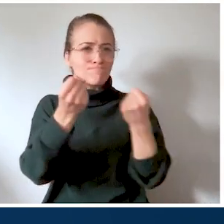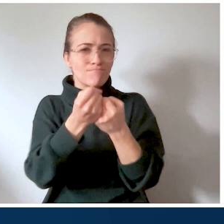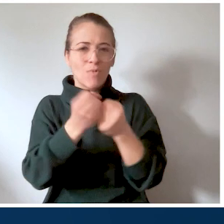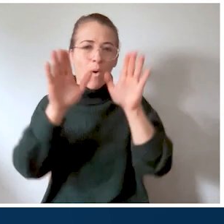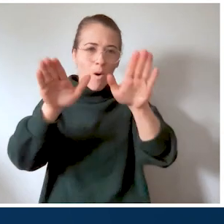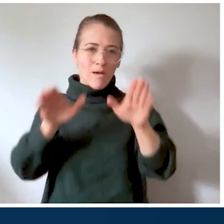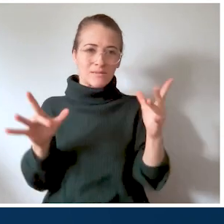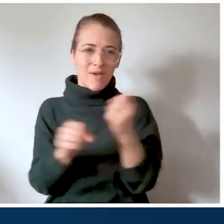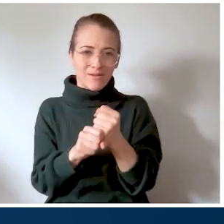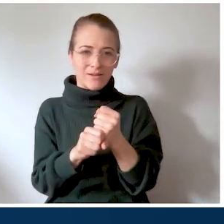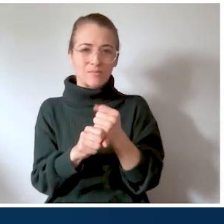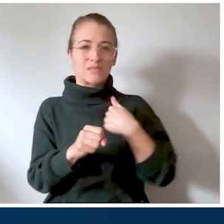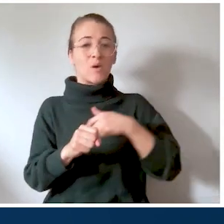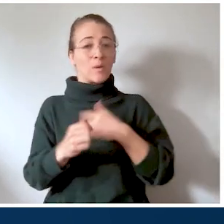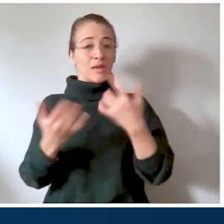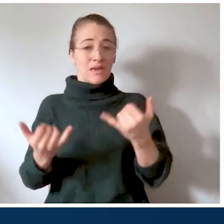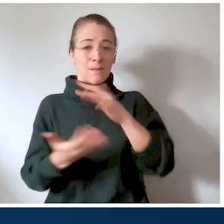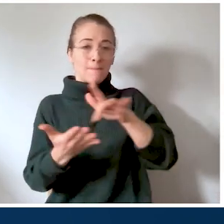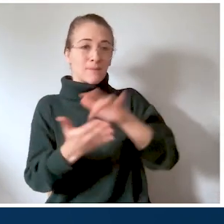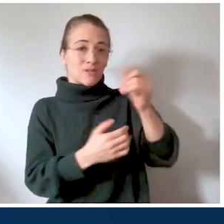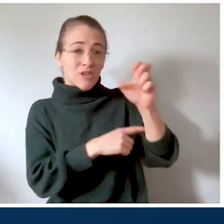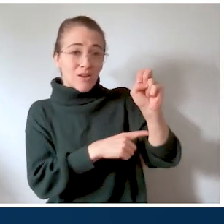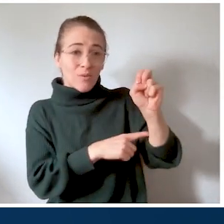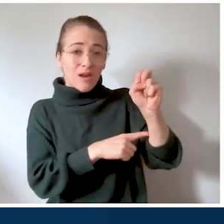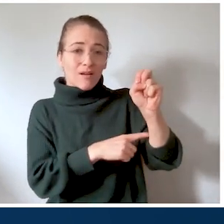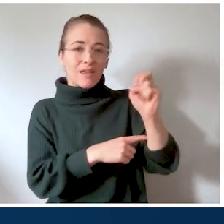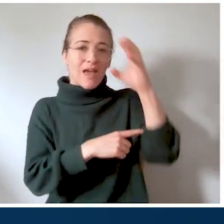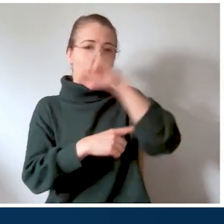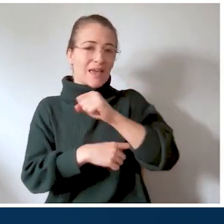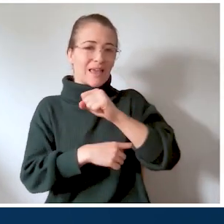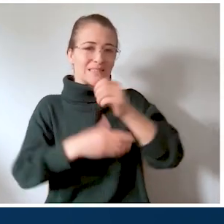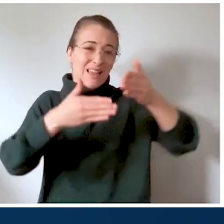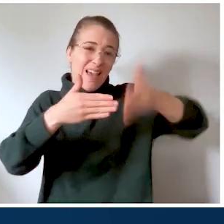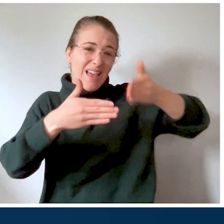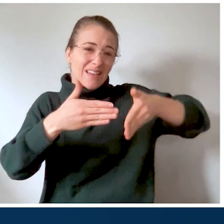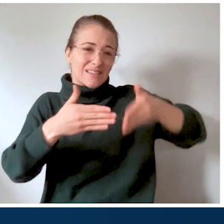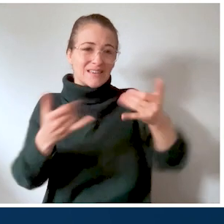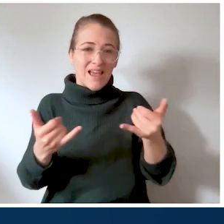And as we are just really in the middle of January, I guess we're towards the end now, which I cannot believe